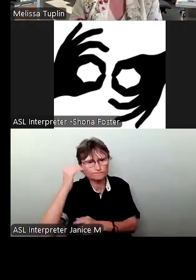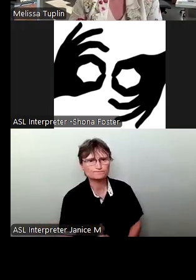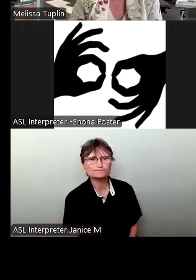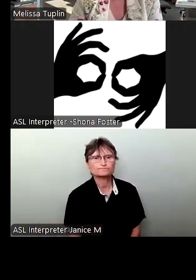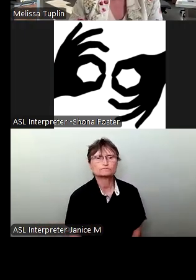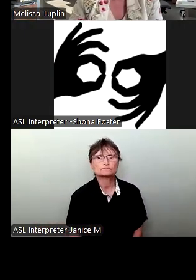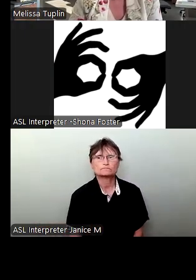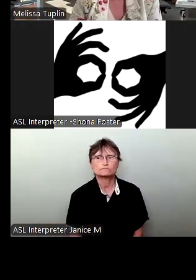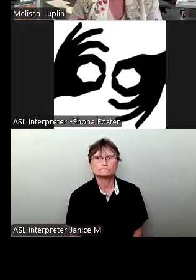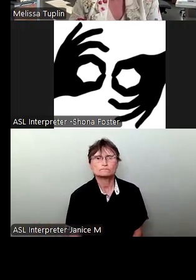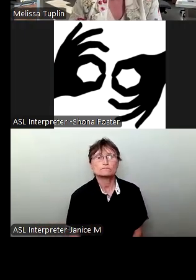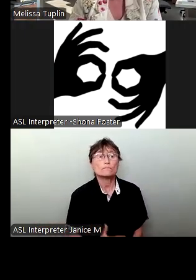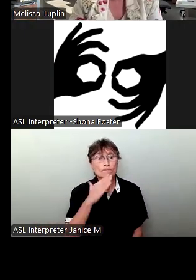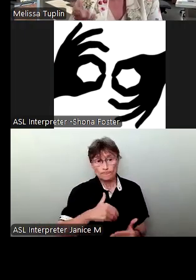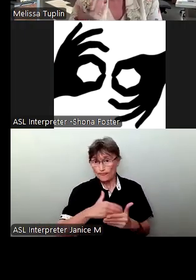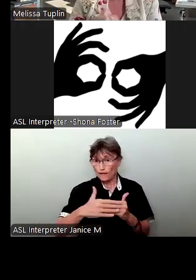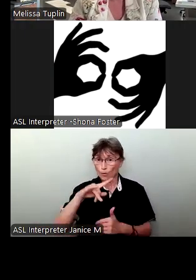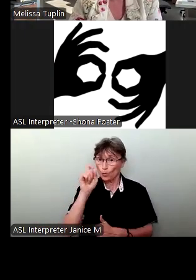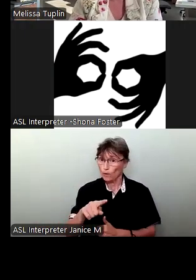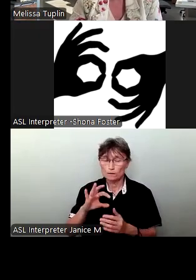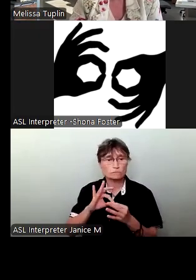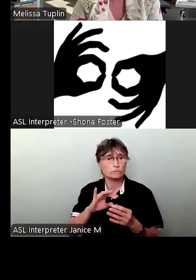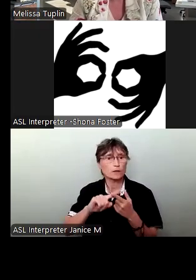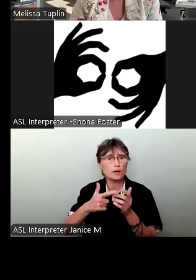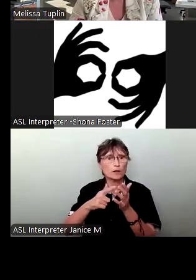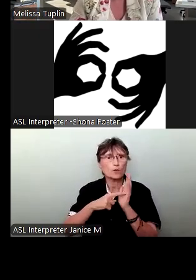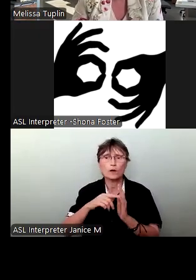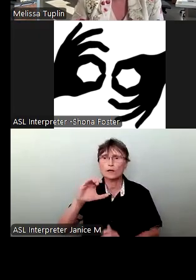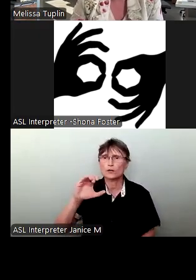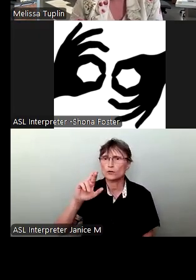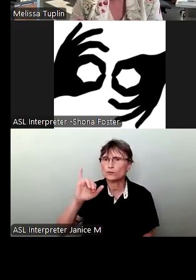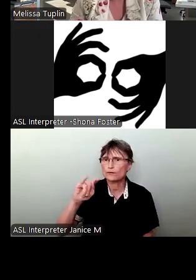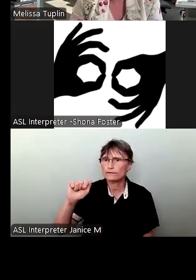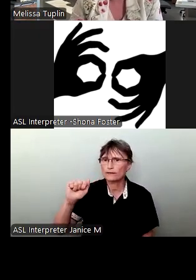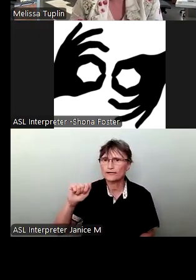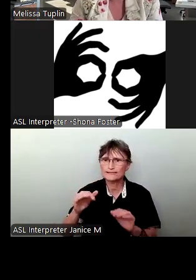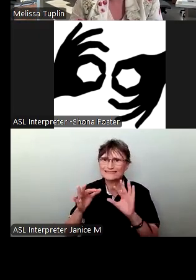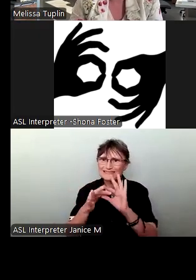And this question aligns with that criteria statement. The organization clearly describes its